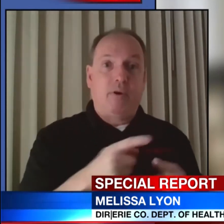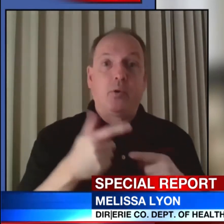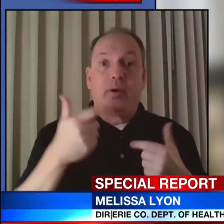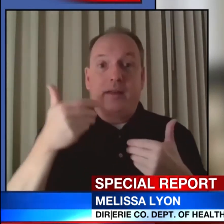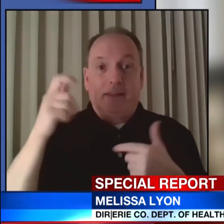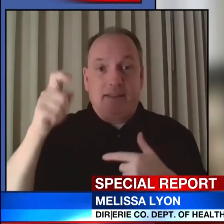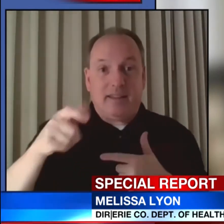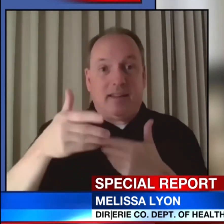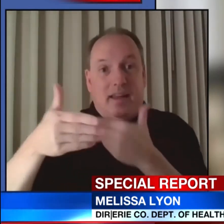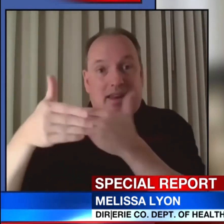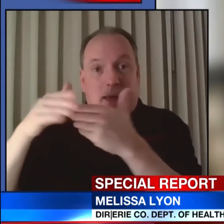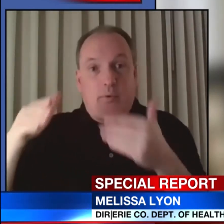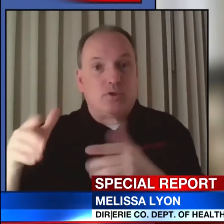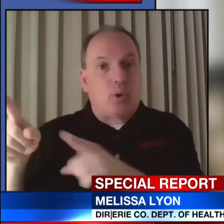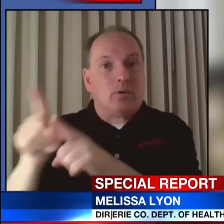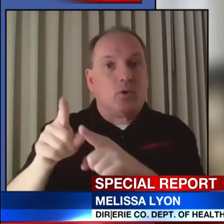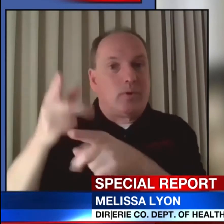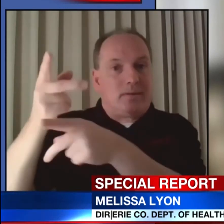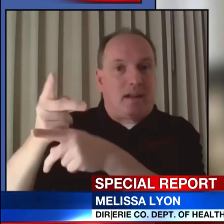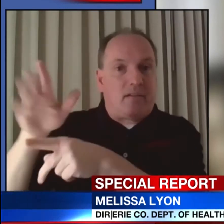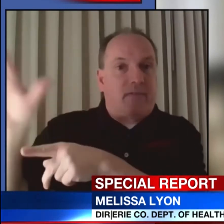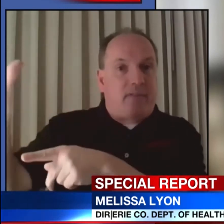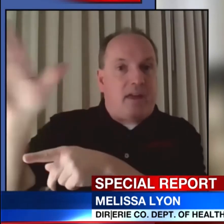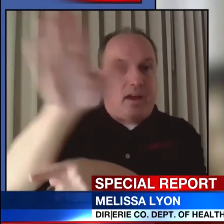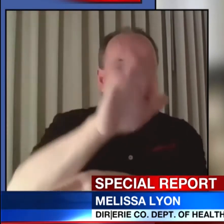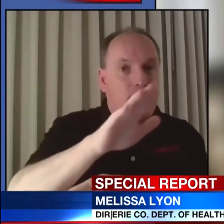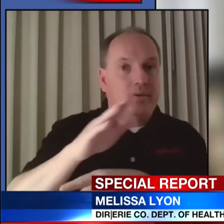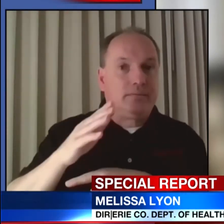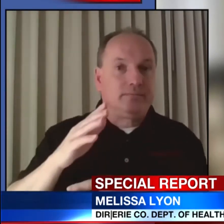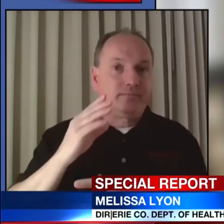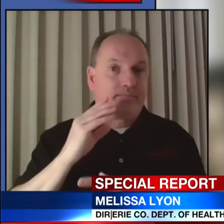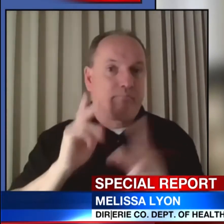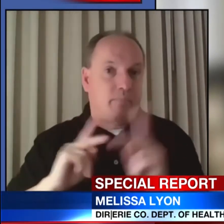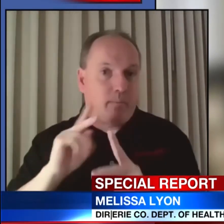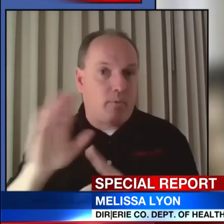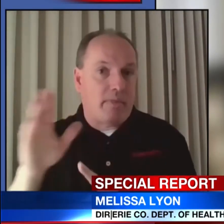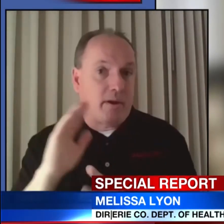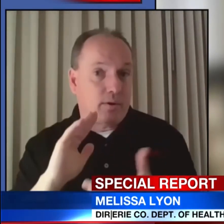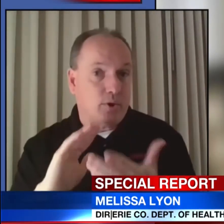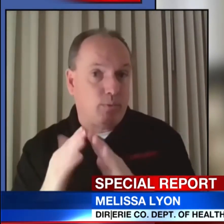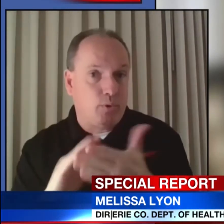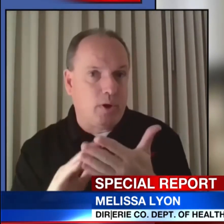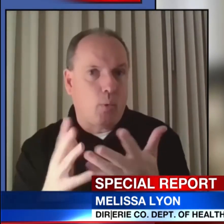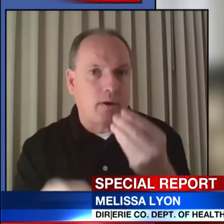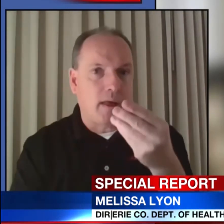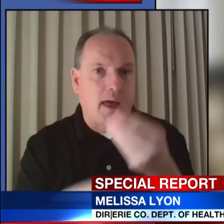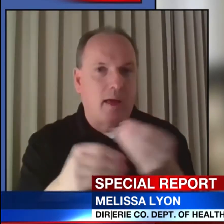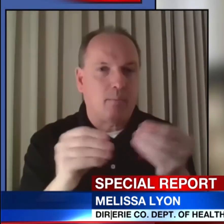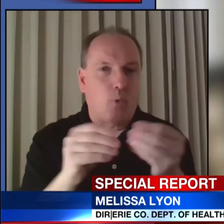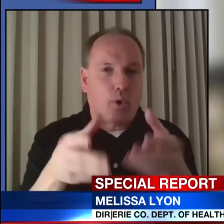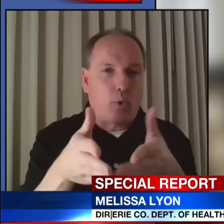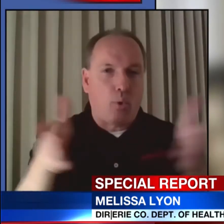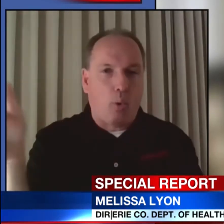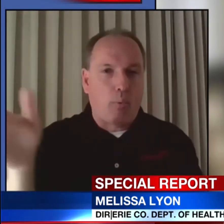DISEASES ACROSS THE COUNTRY. THIS IS A PRIME EXAMPLE, ERIE CAN TAKE CARE OF ERIE,